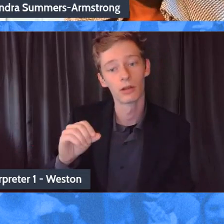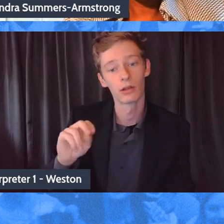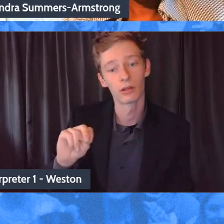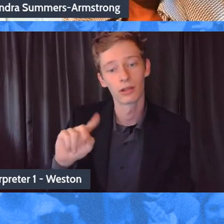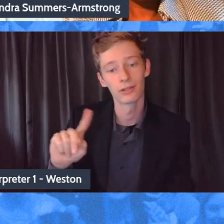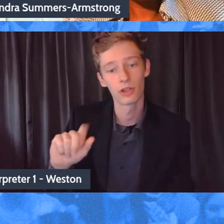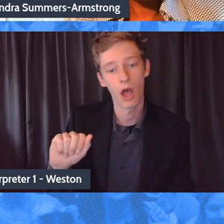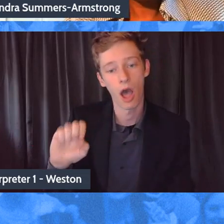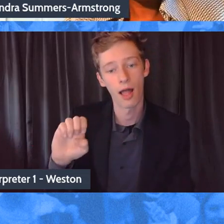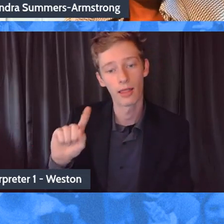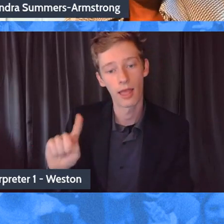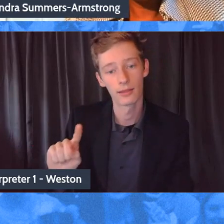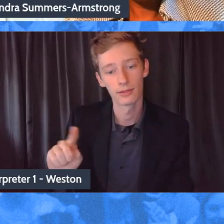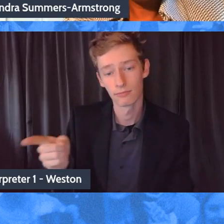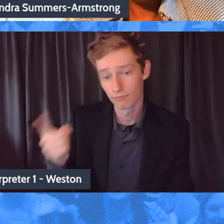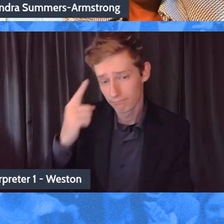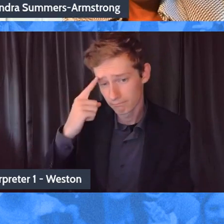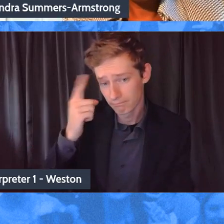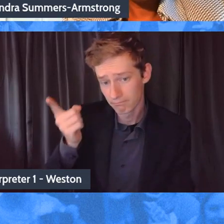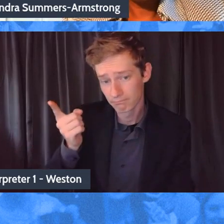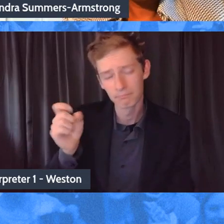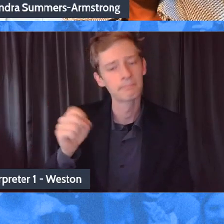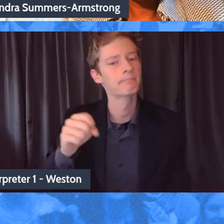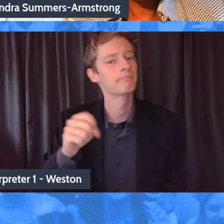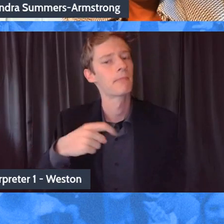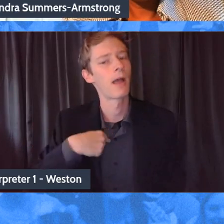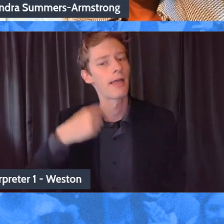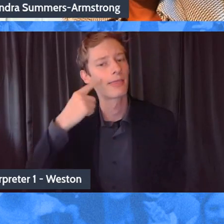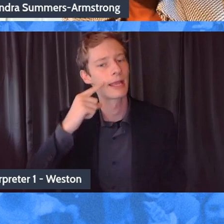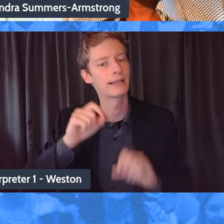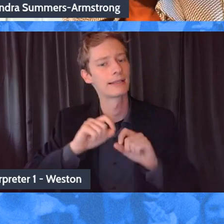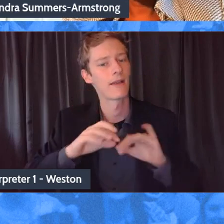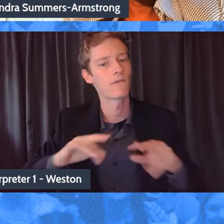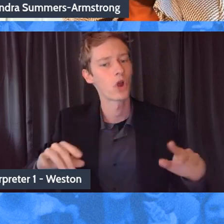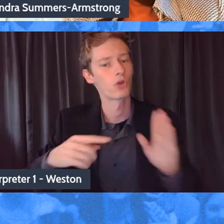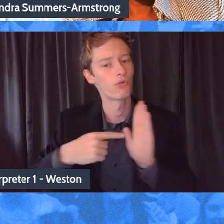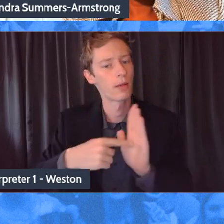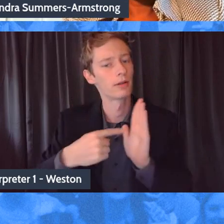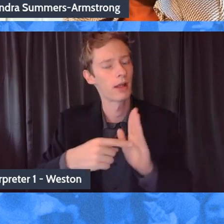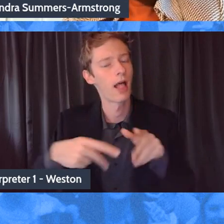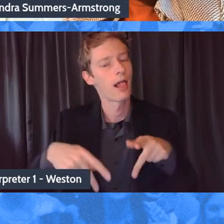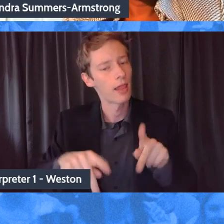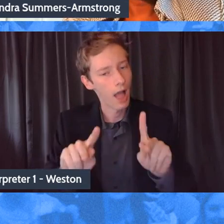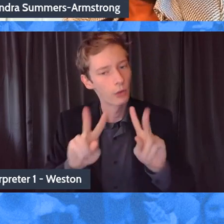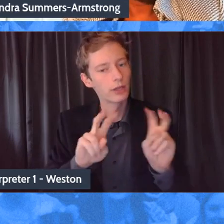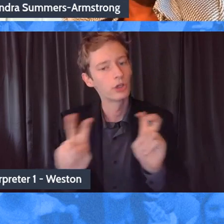Yeah, I think that the diverse representation allows for the issues to become more humanized, right?